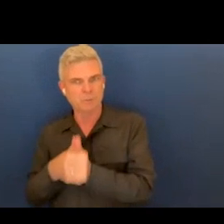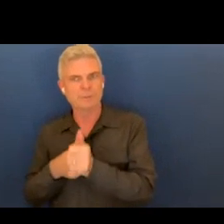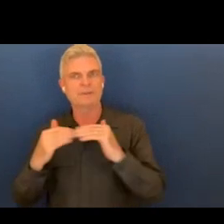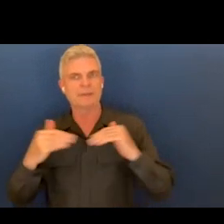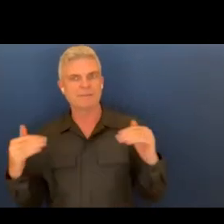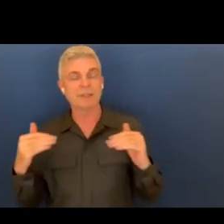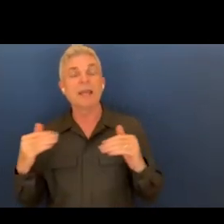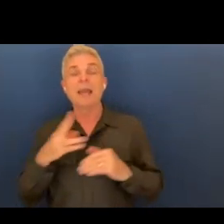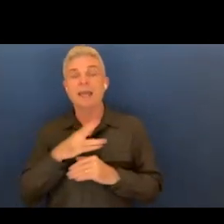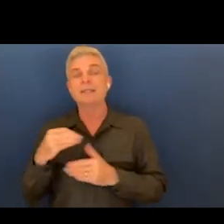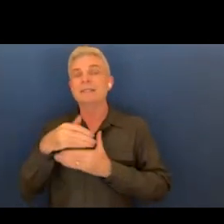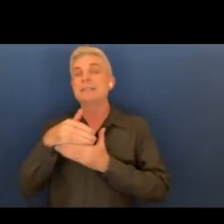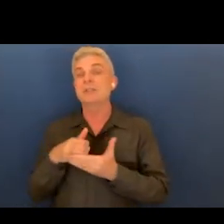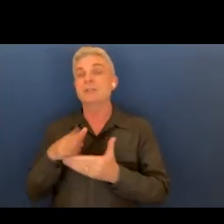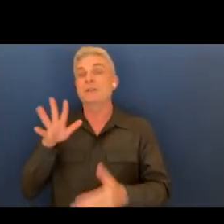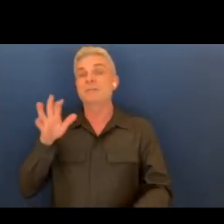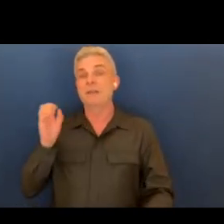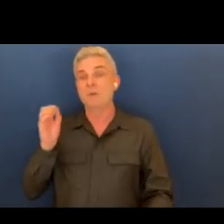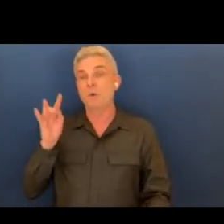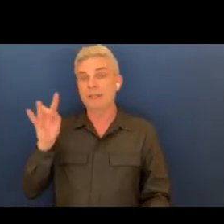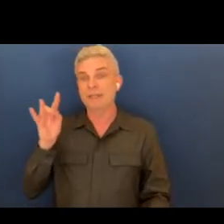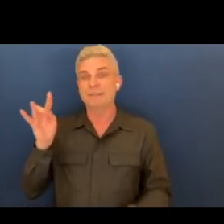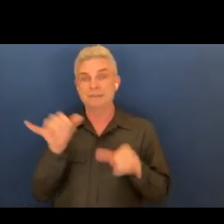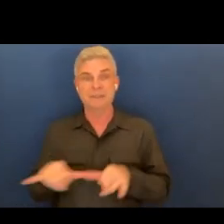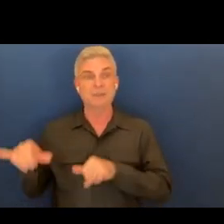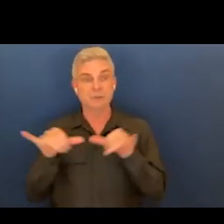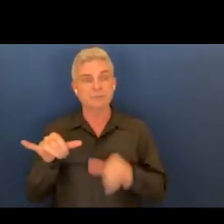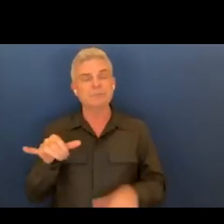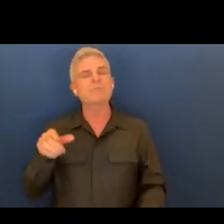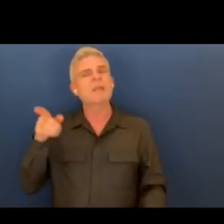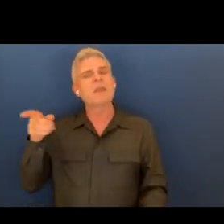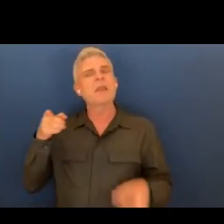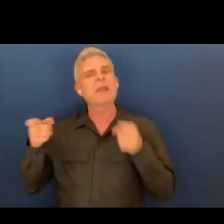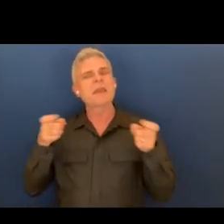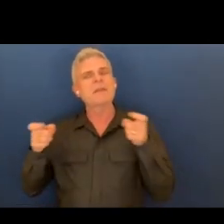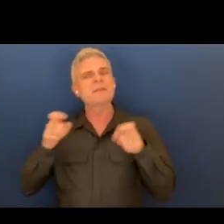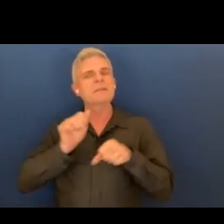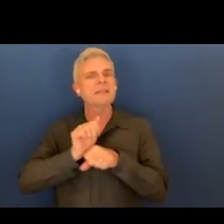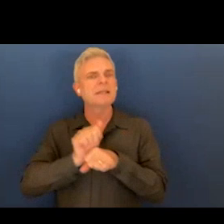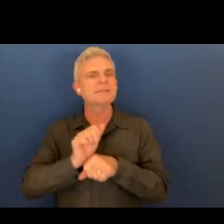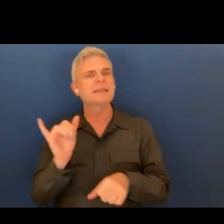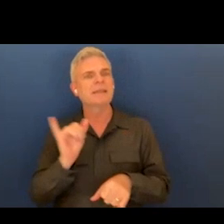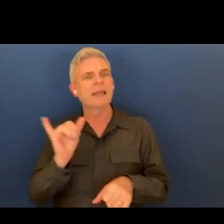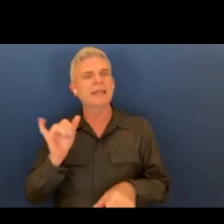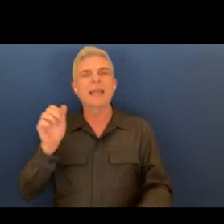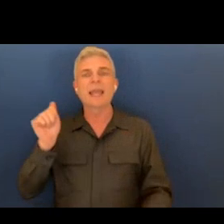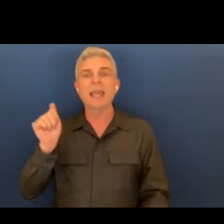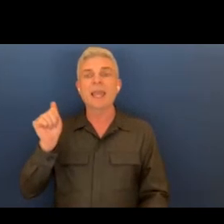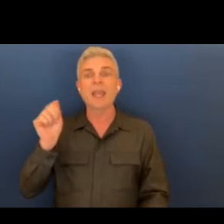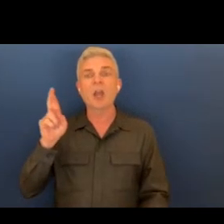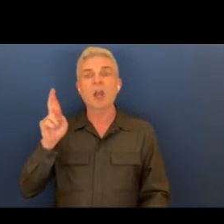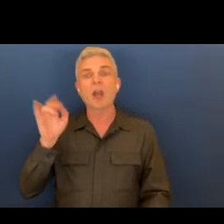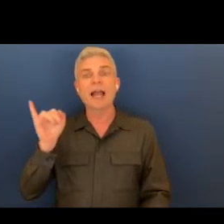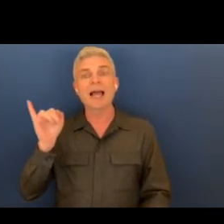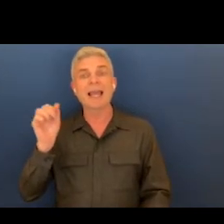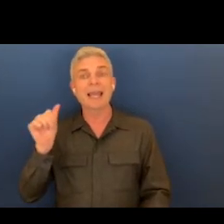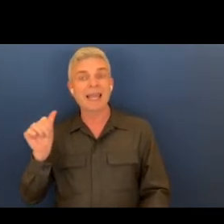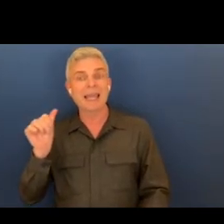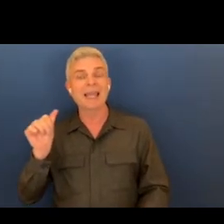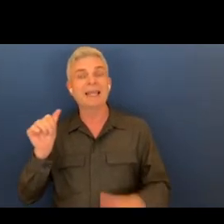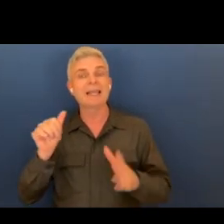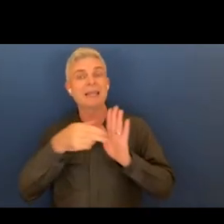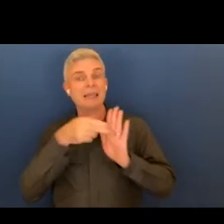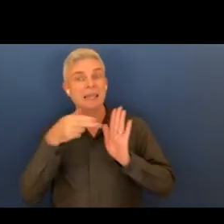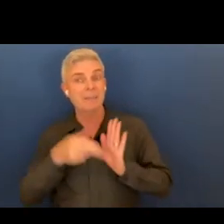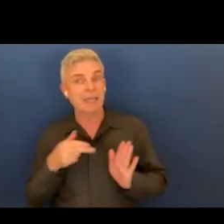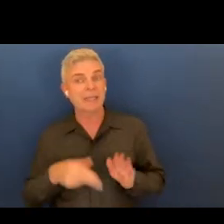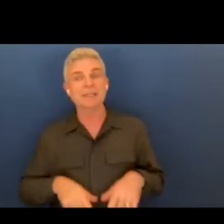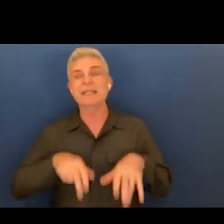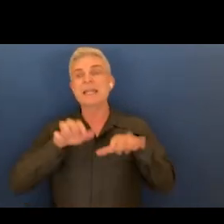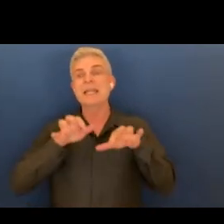level) and Section 508 standards, and handled tasks like ARIA labeling, keyboard navigation